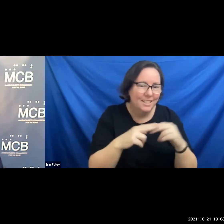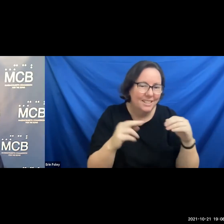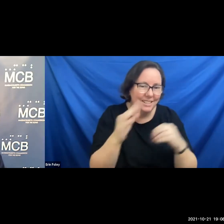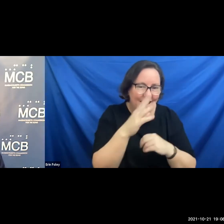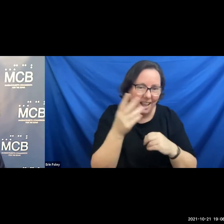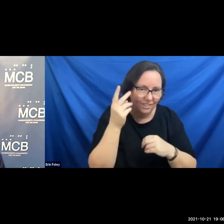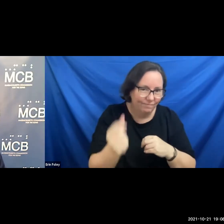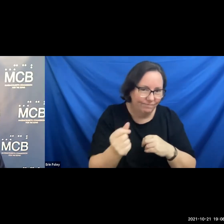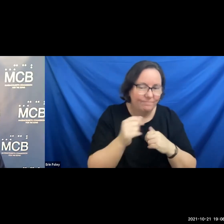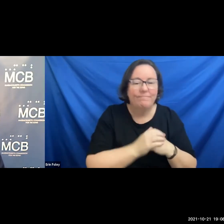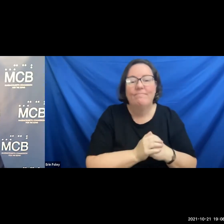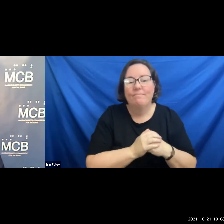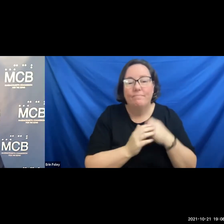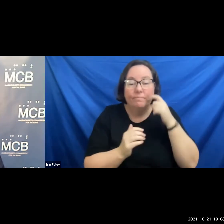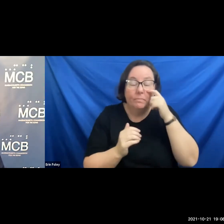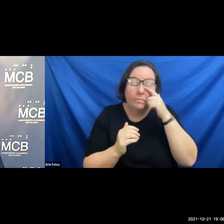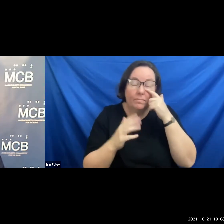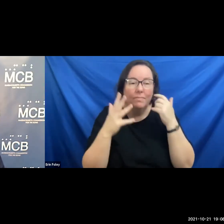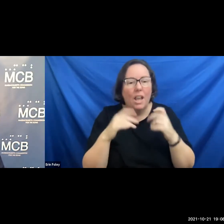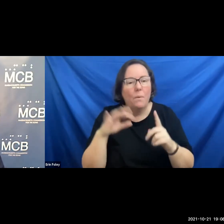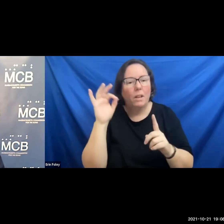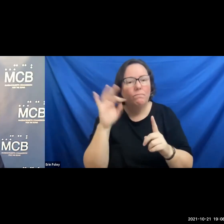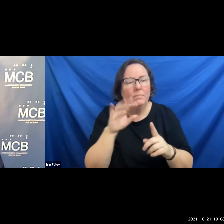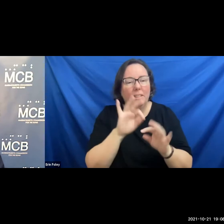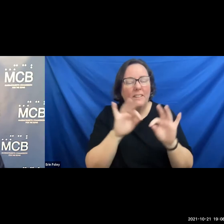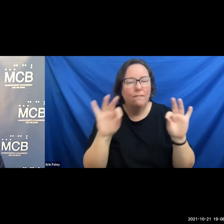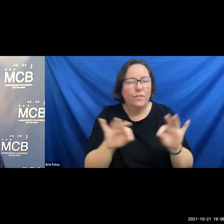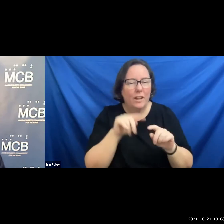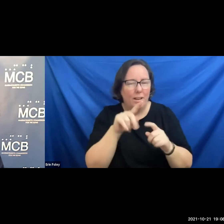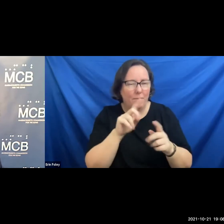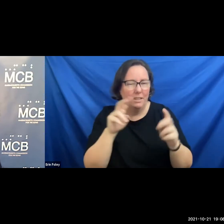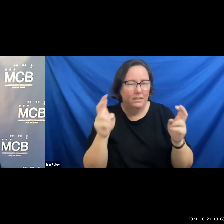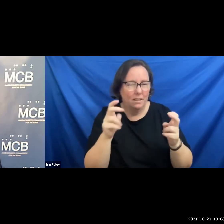a way to approach this topic of why employment matters